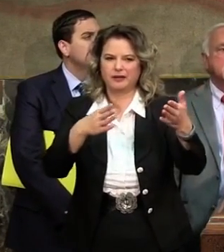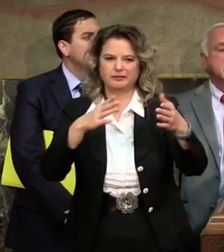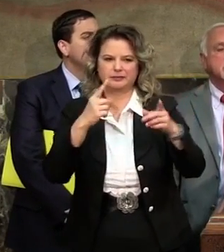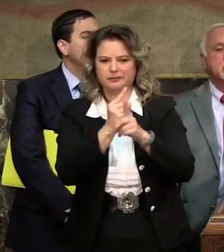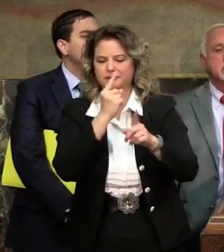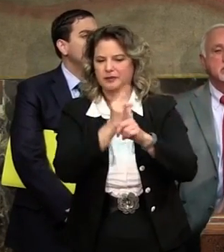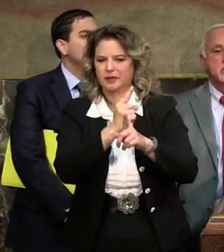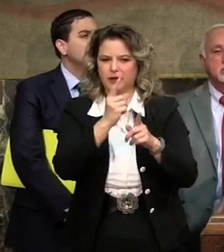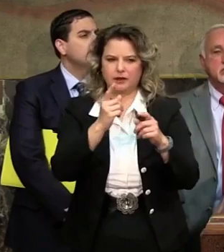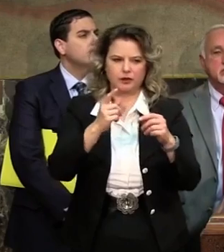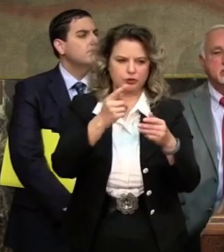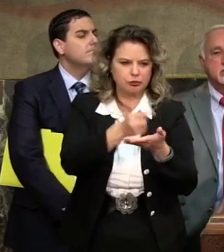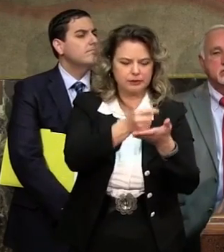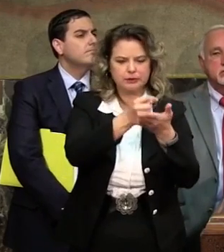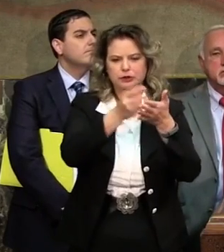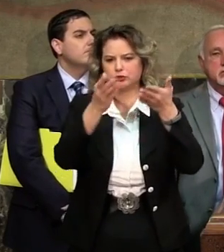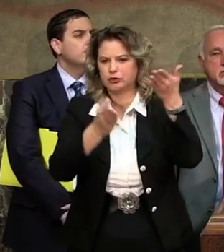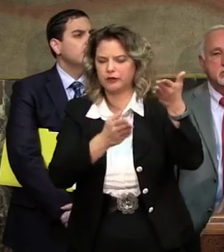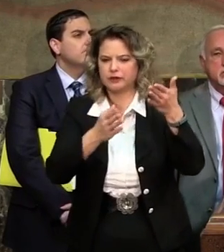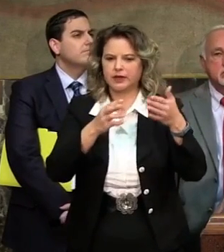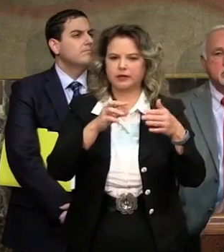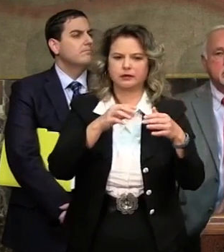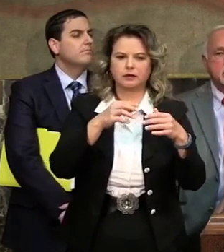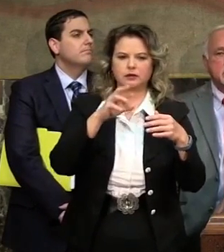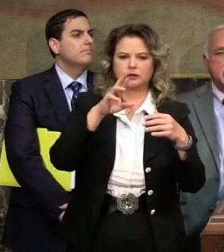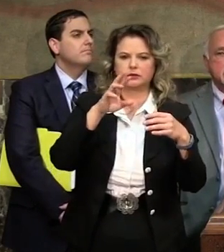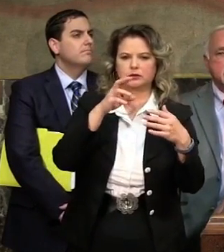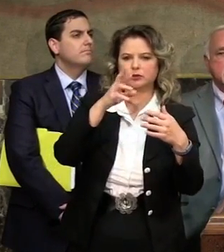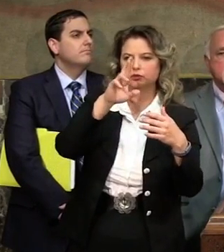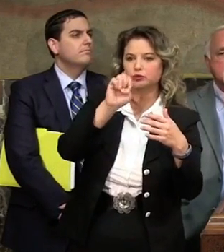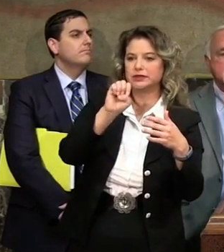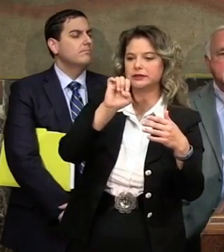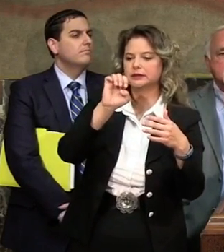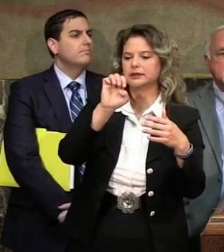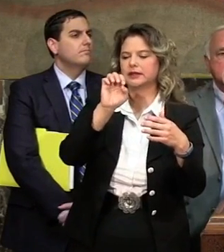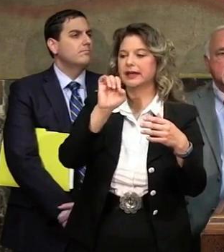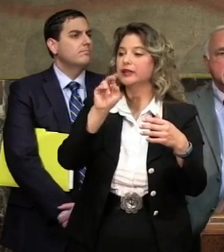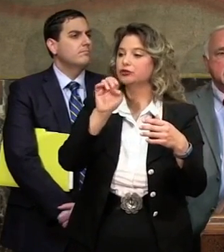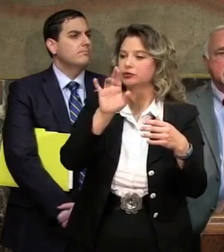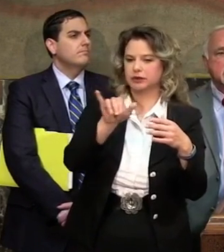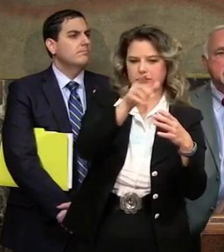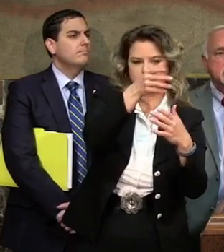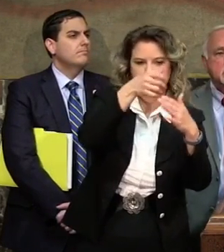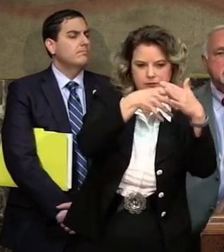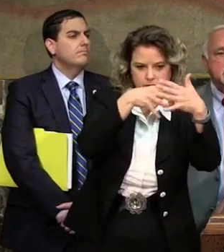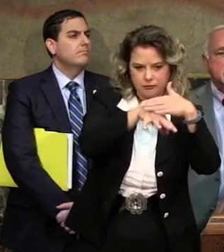reentry's programs and other things that are necessary to ensure that when those fifty percent of our prison population